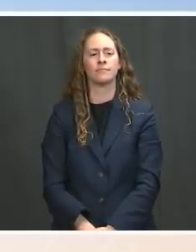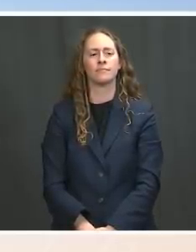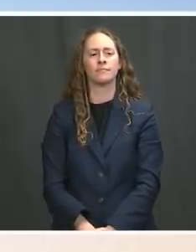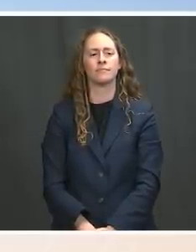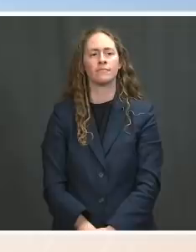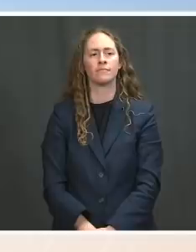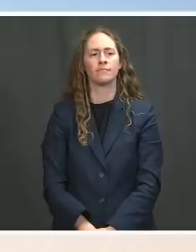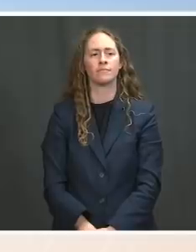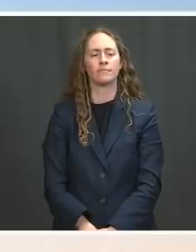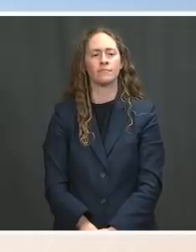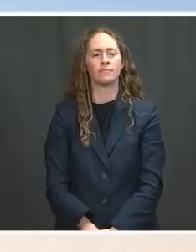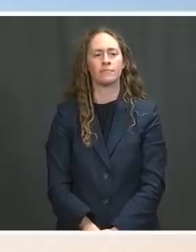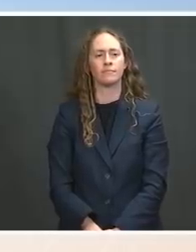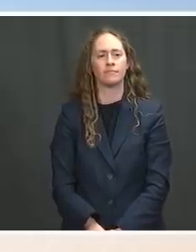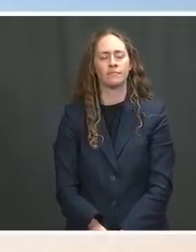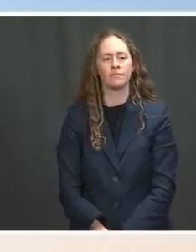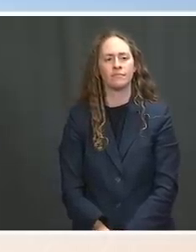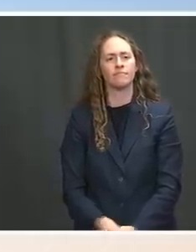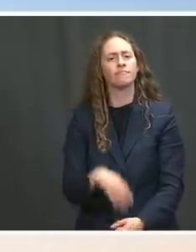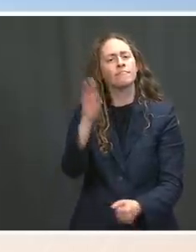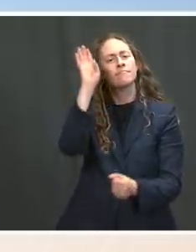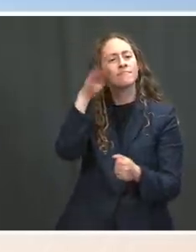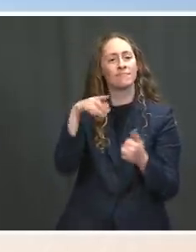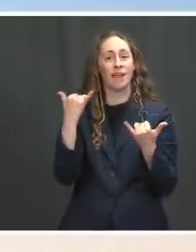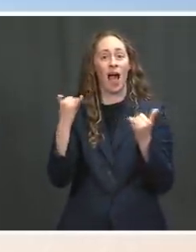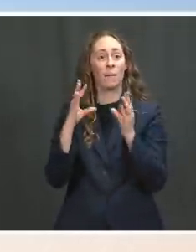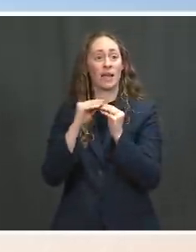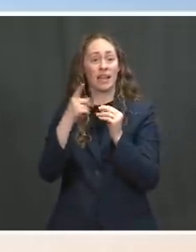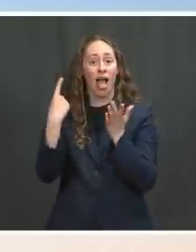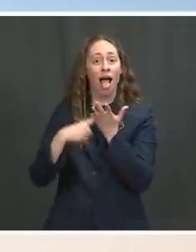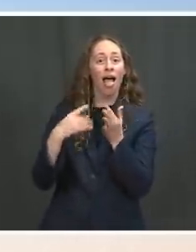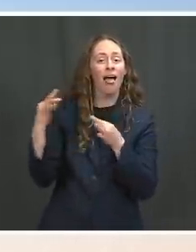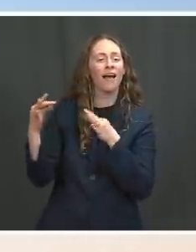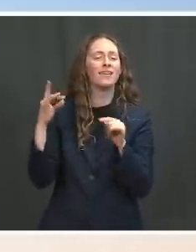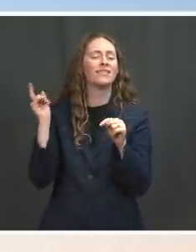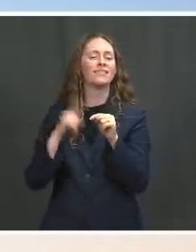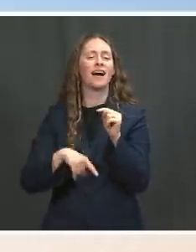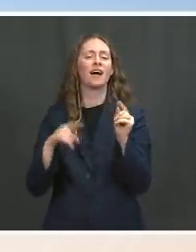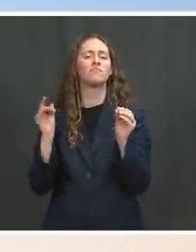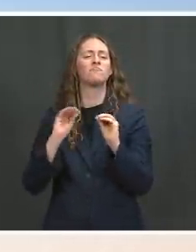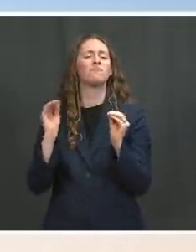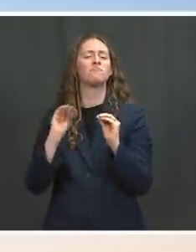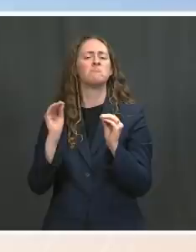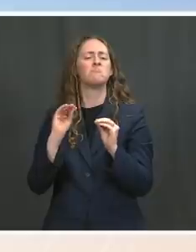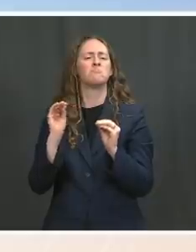what did the President want to leave the room achieving today? Like what is the -- was there one thing, tangible,